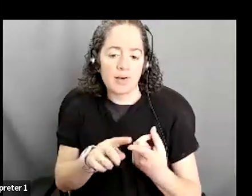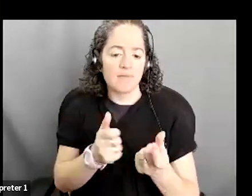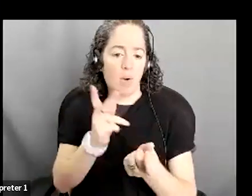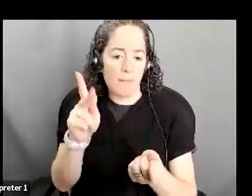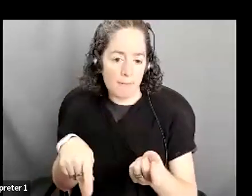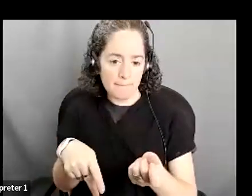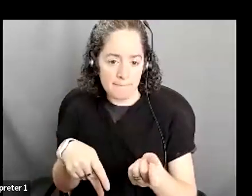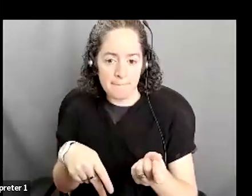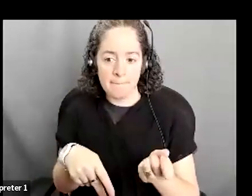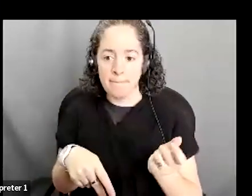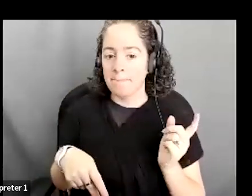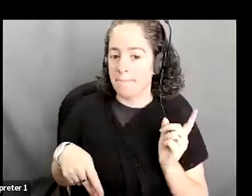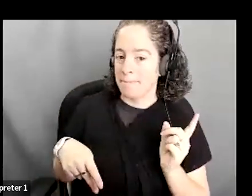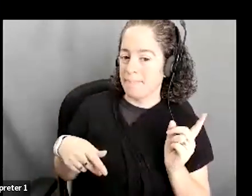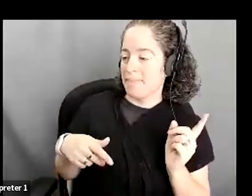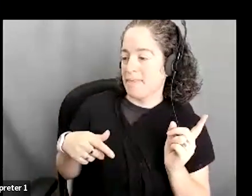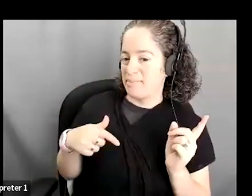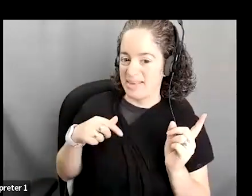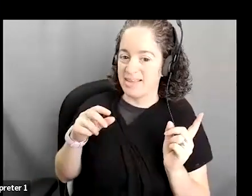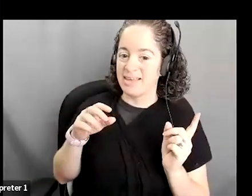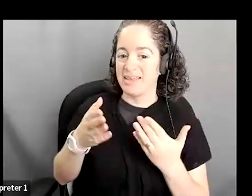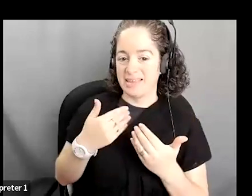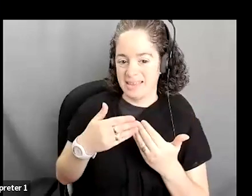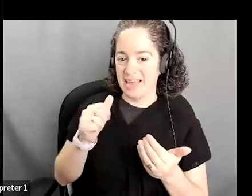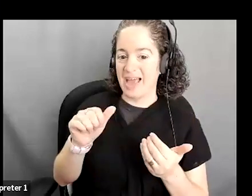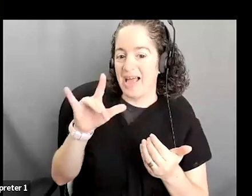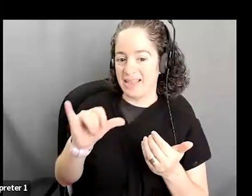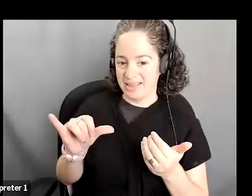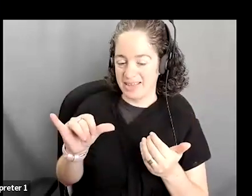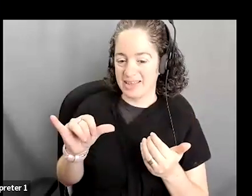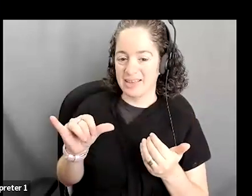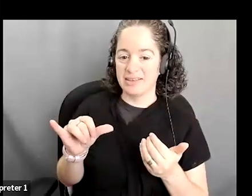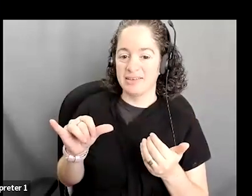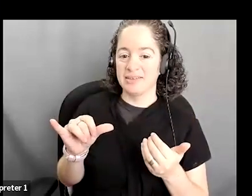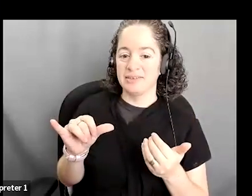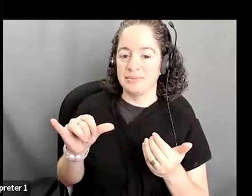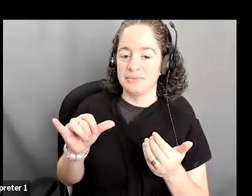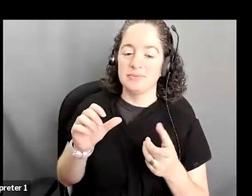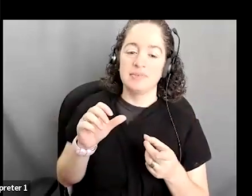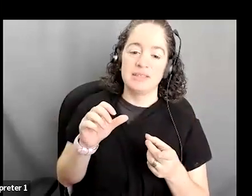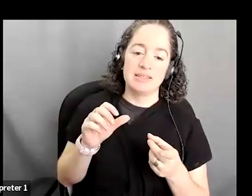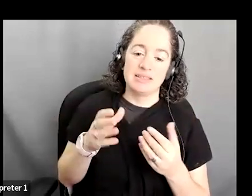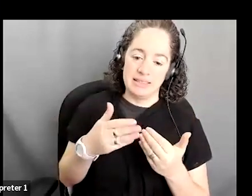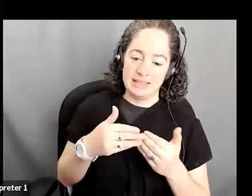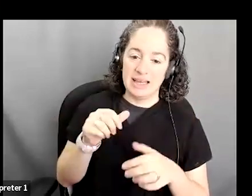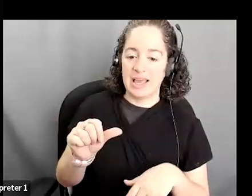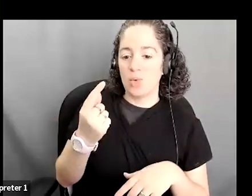For me, it is the Easy A11Y Guide website, which is easy, A-1-1-Y, guide.com.